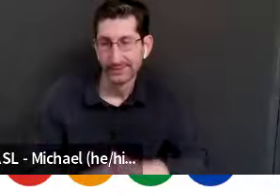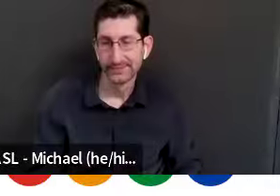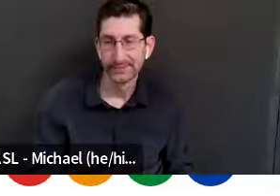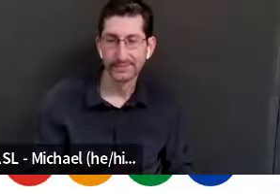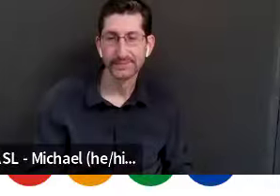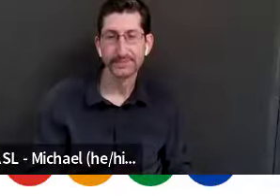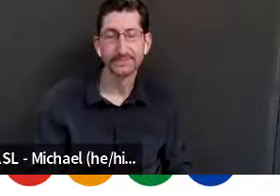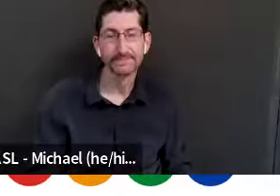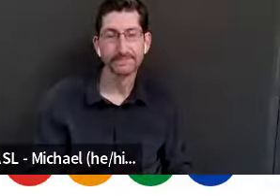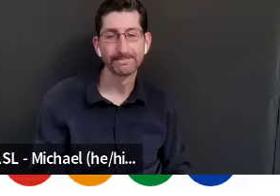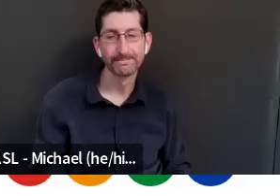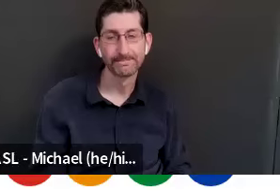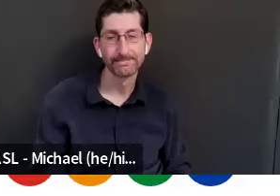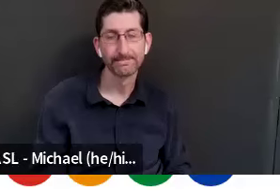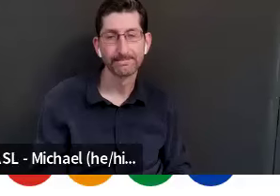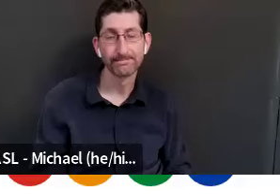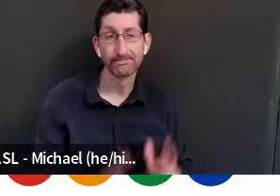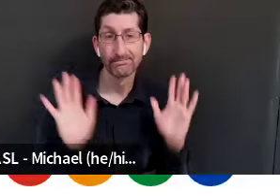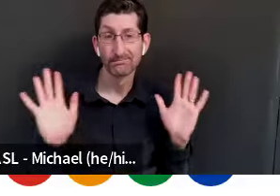AT AND WORK ON TOGETHER.